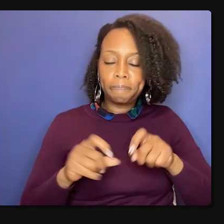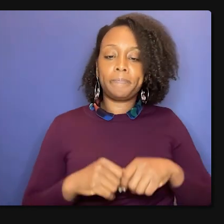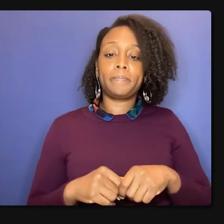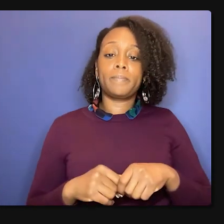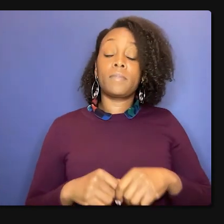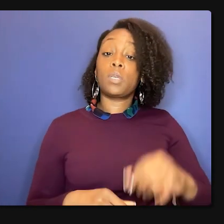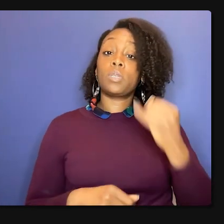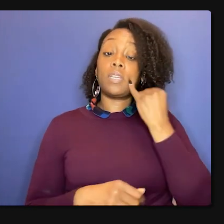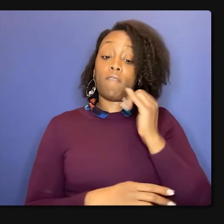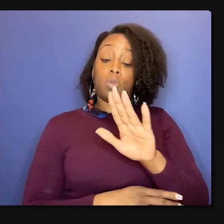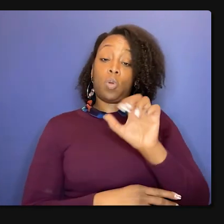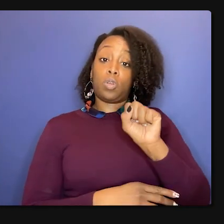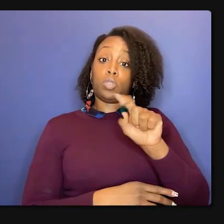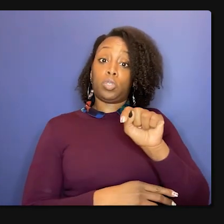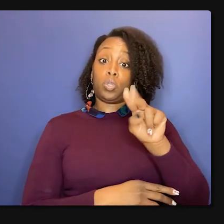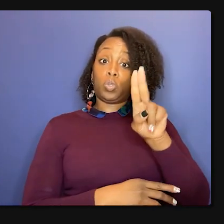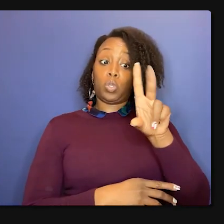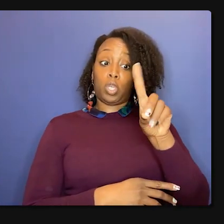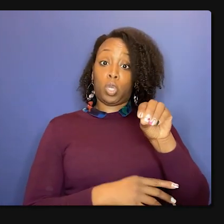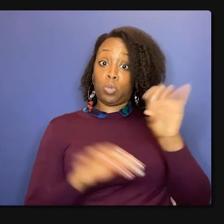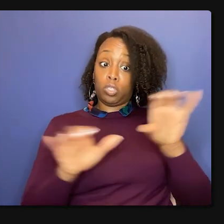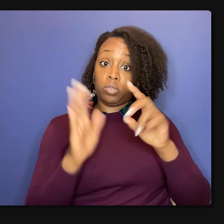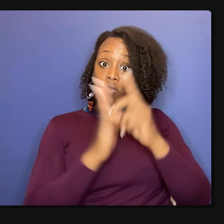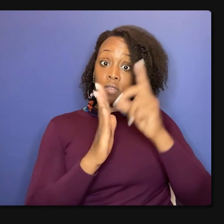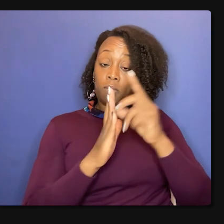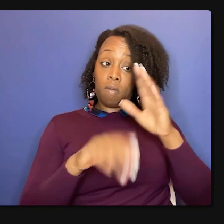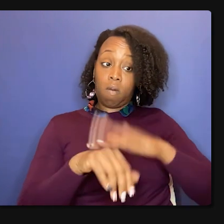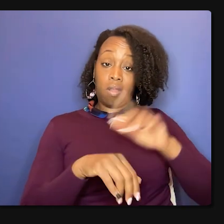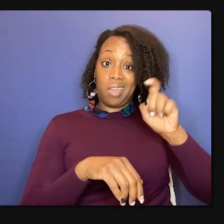So if your studio is doing development on Xbox consoles,